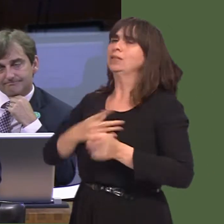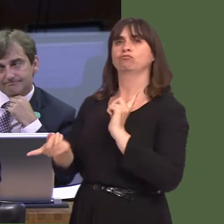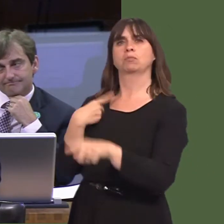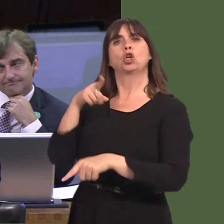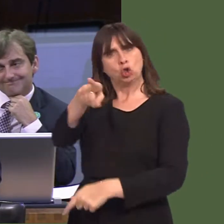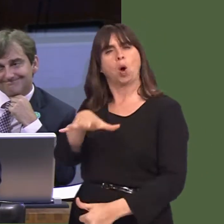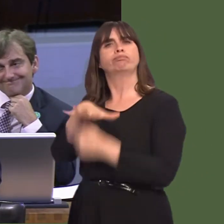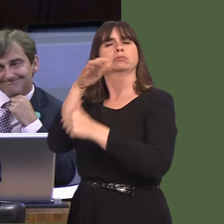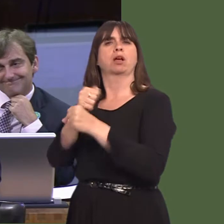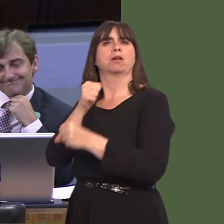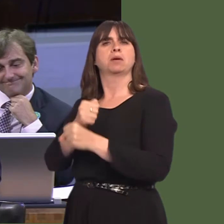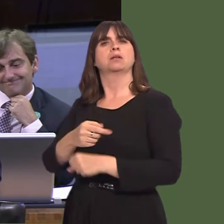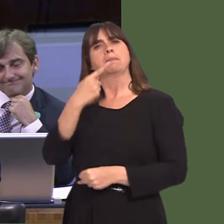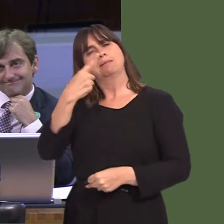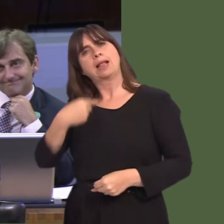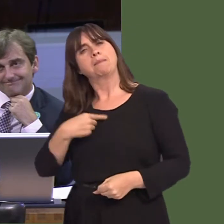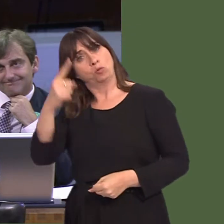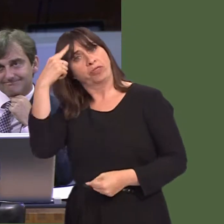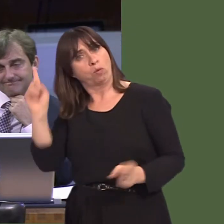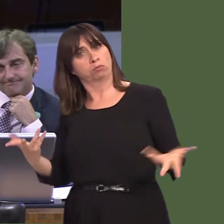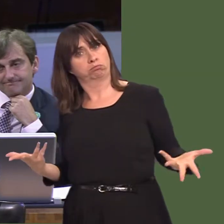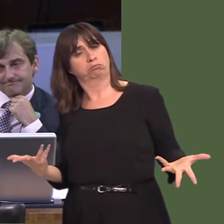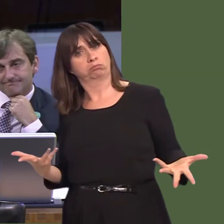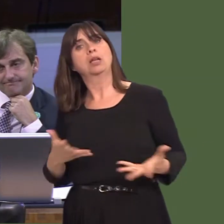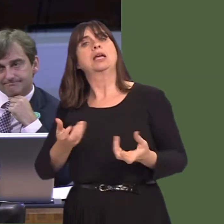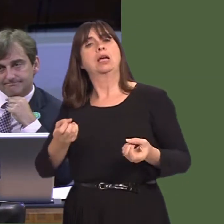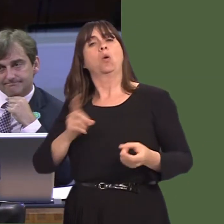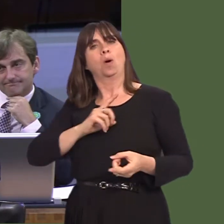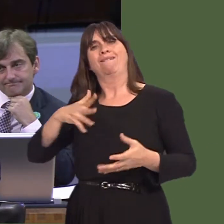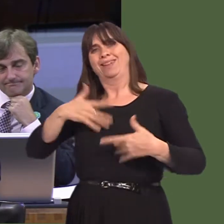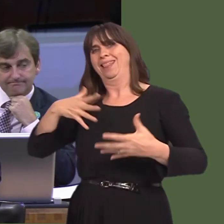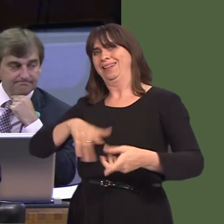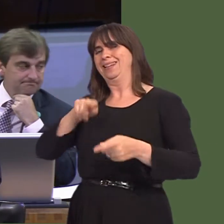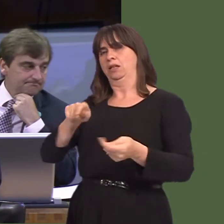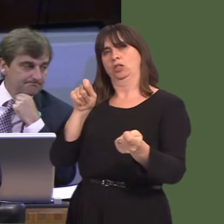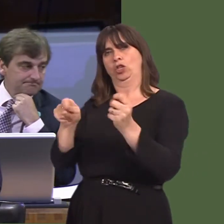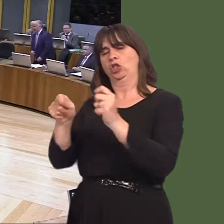of the Government, can give us that answer and that reassurance that the changes in place will not allow this situation to happen again.